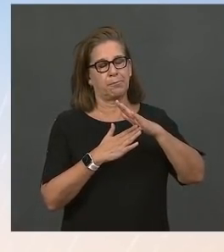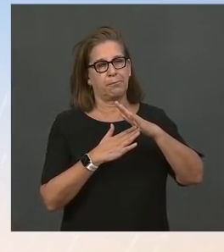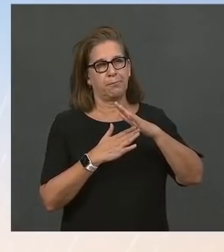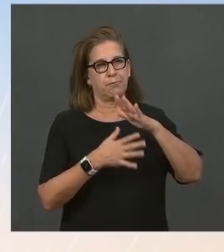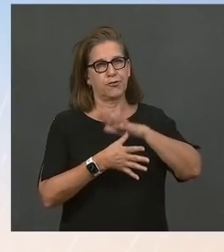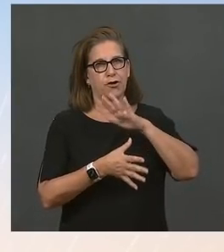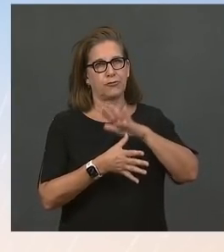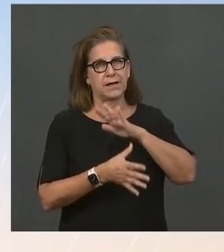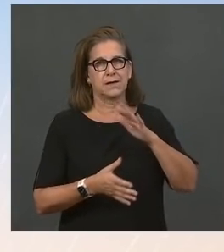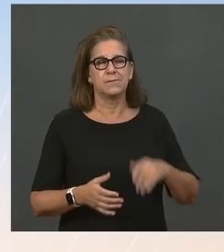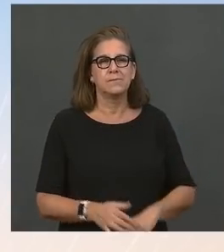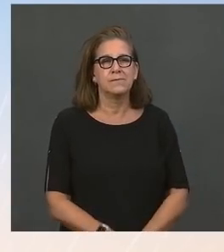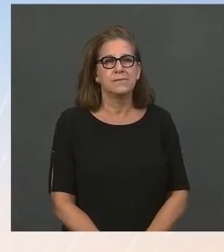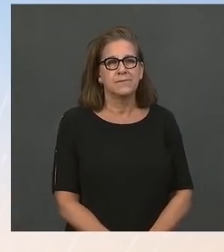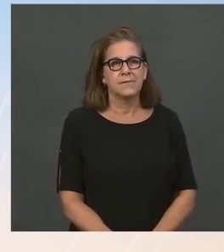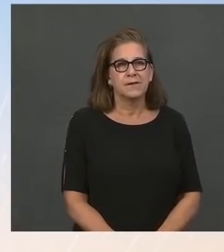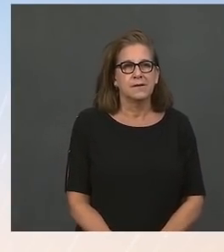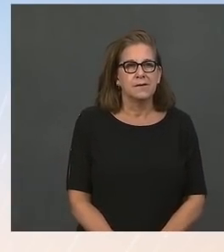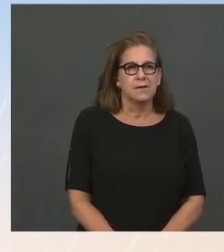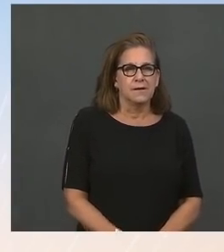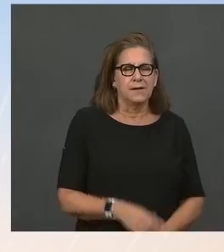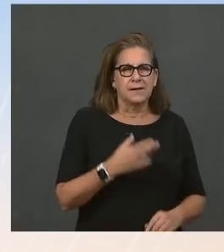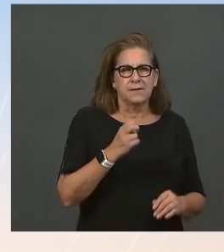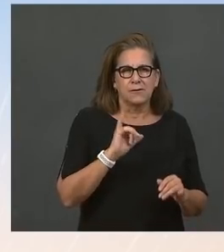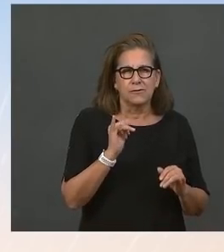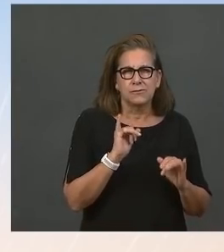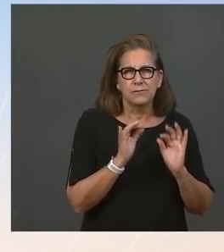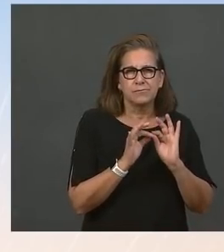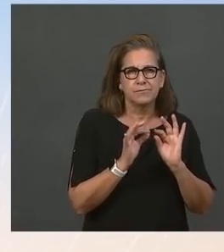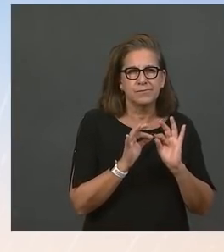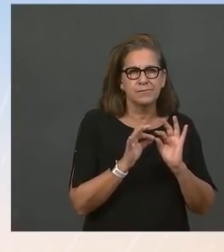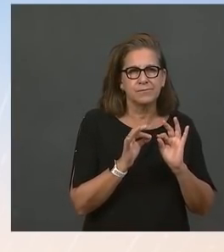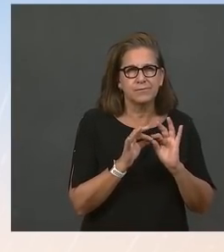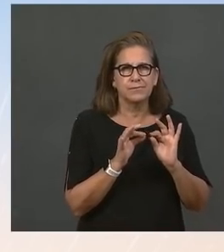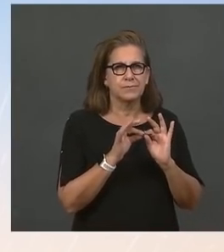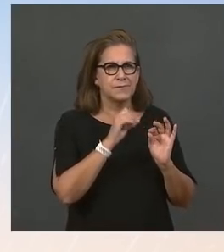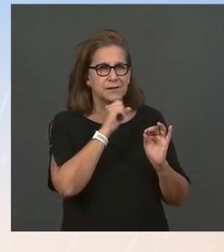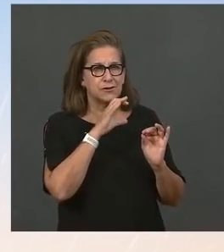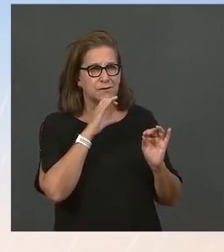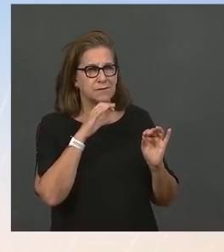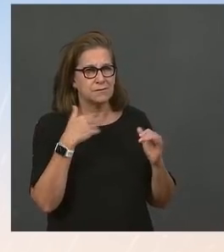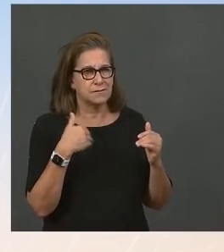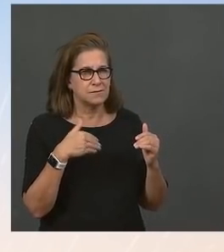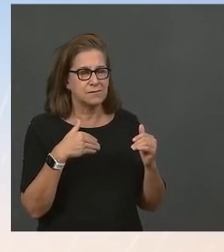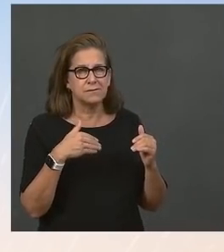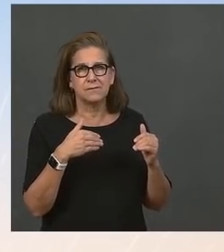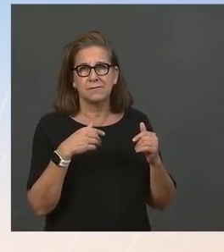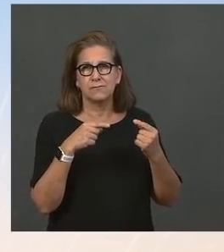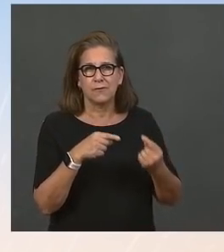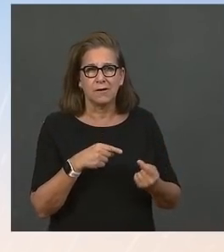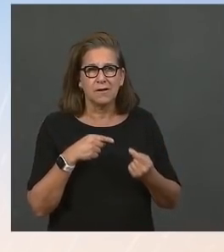and what they're struggling with, including dementia, that hearing and the ability to hear is an important priority. It's still in discussion.